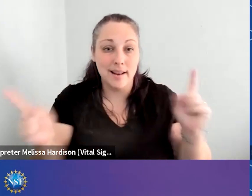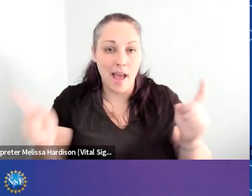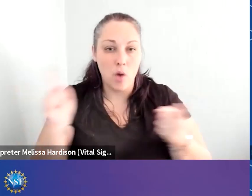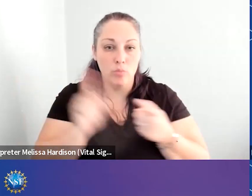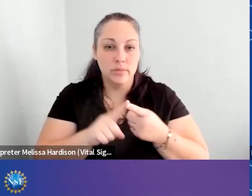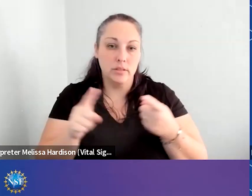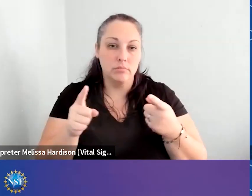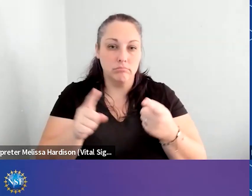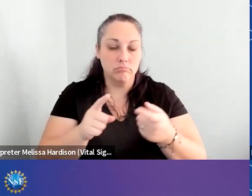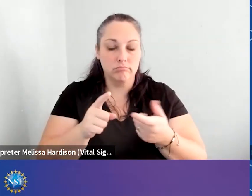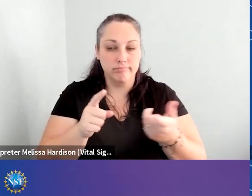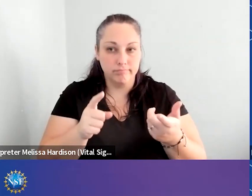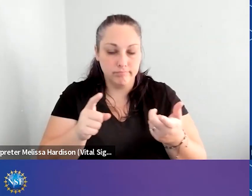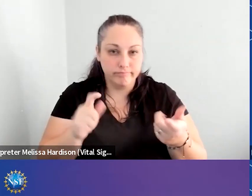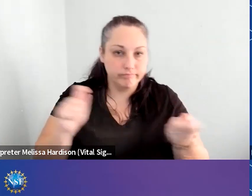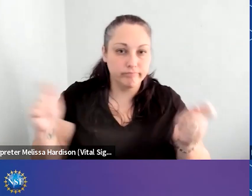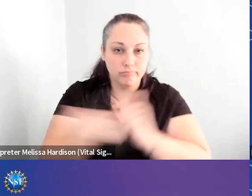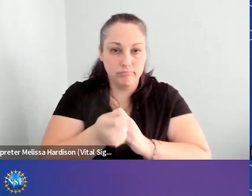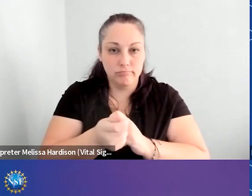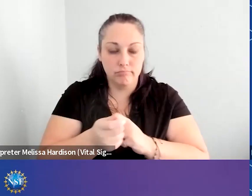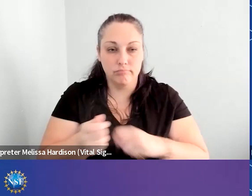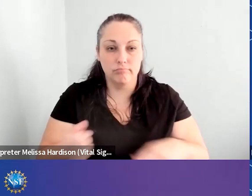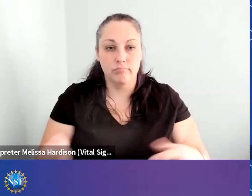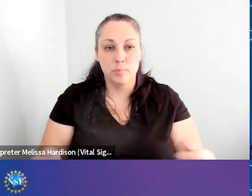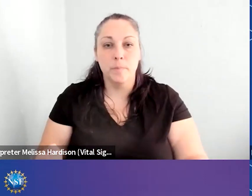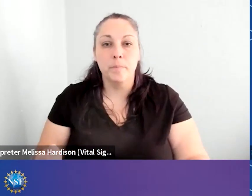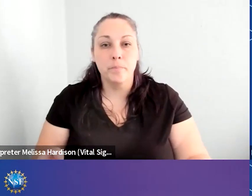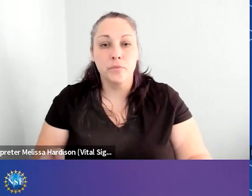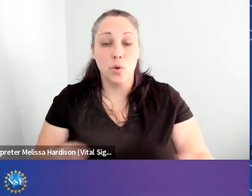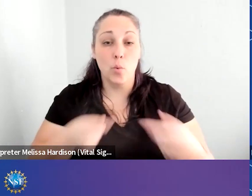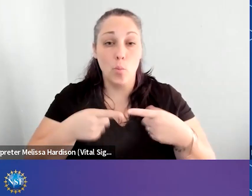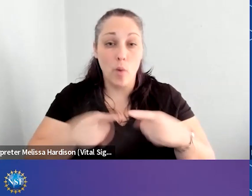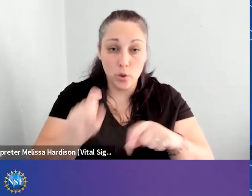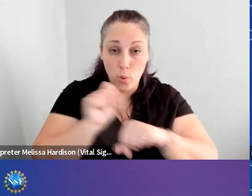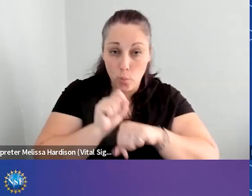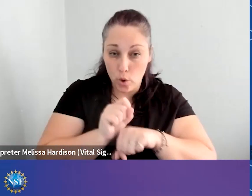And so as you work on a proposal, it's always important to make sure